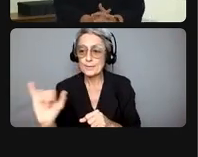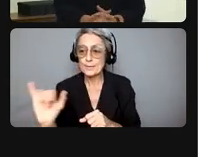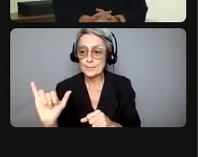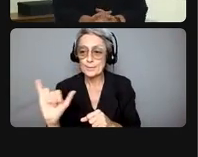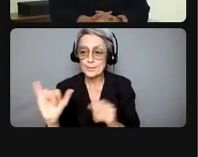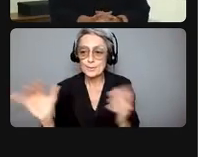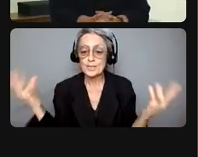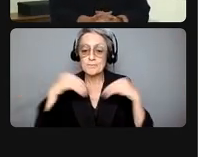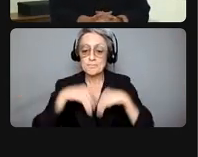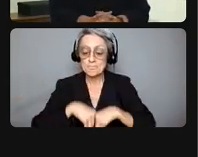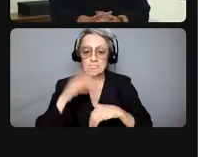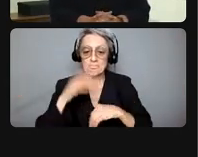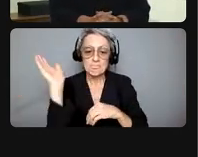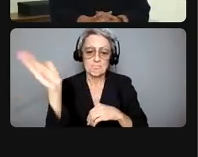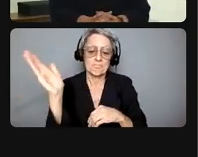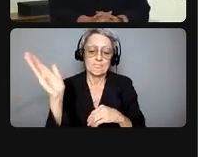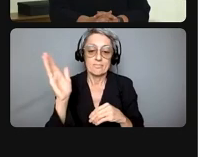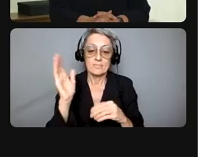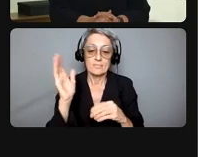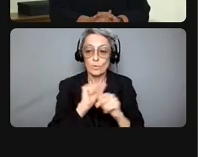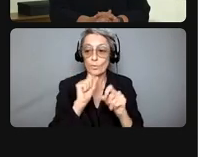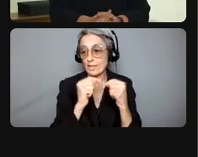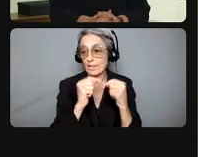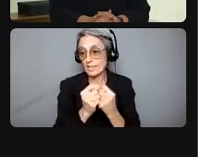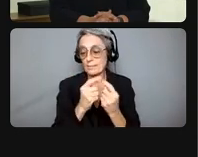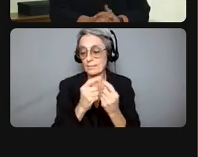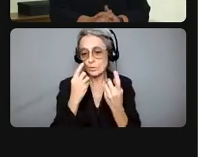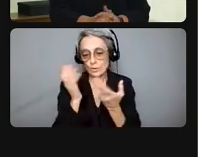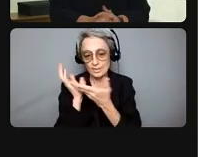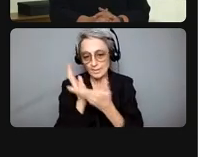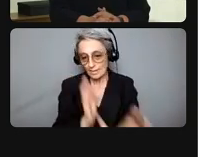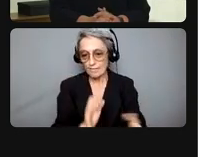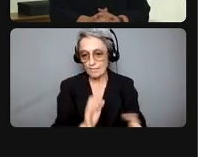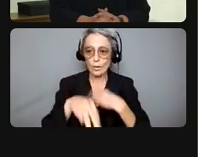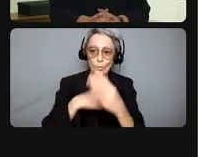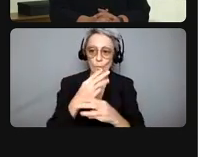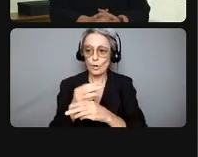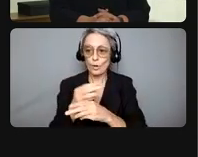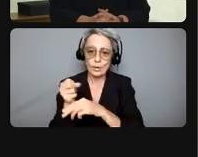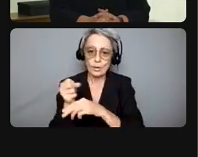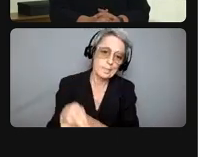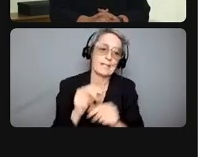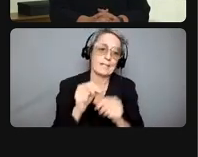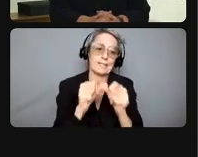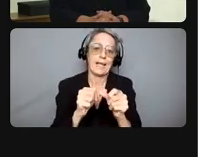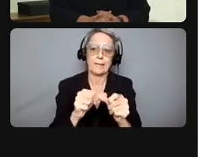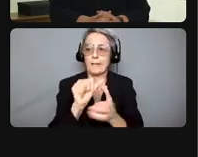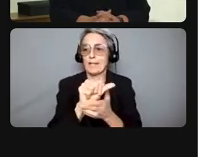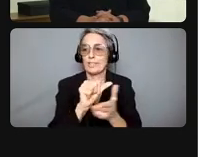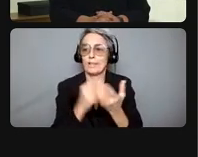to deliver a world beating sustainability agenda and deliver real results on that agenda.